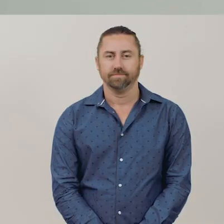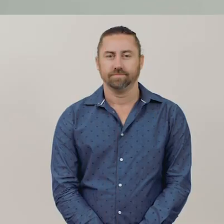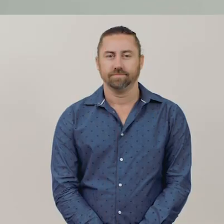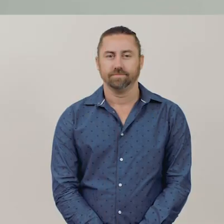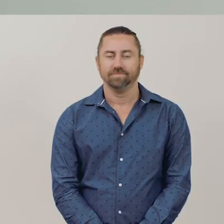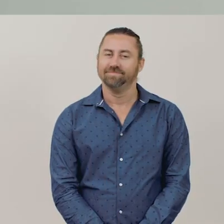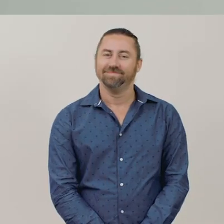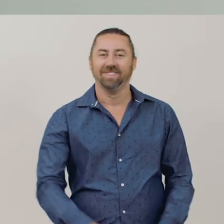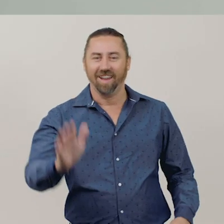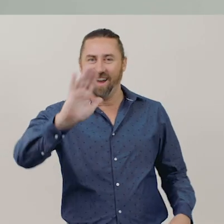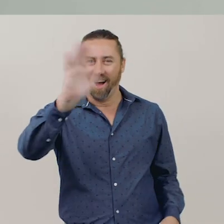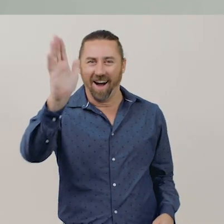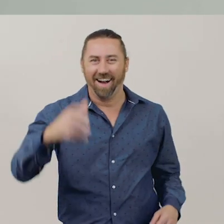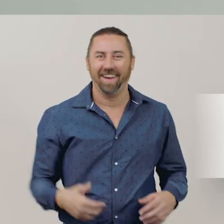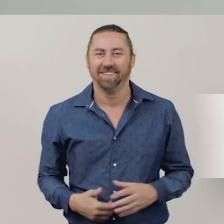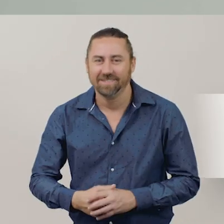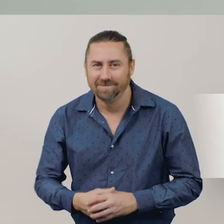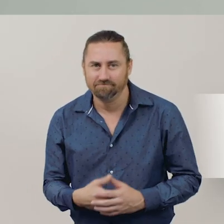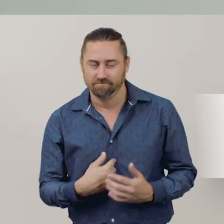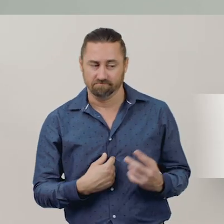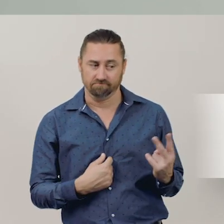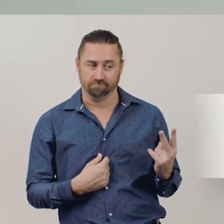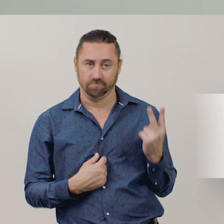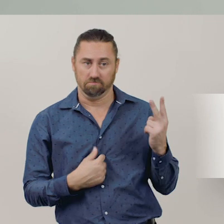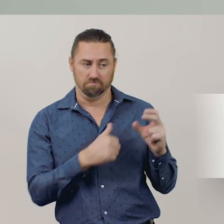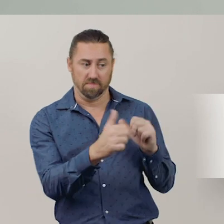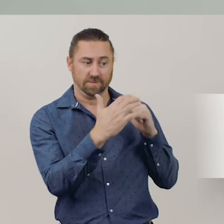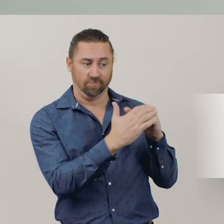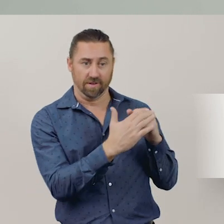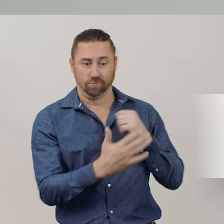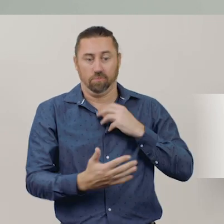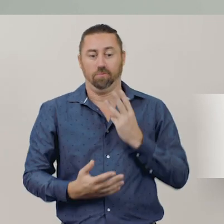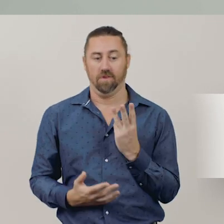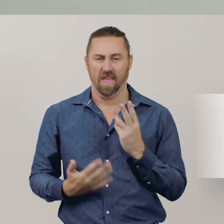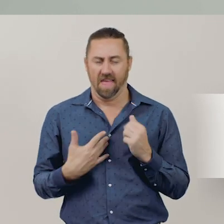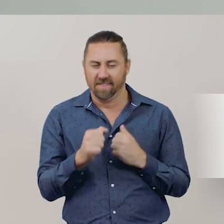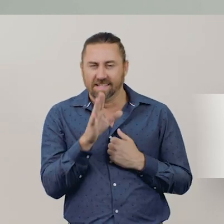Hi again. My two best friends and I have our own secret flag.